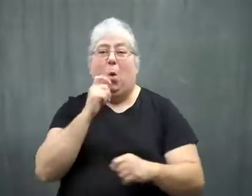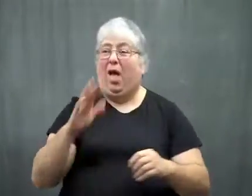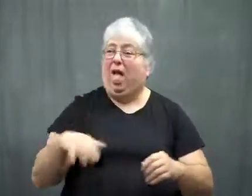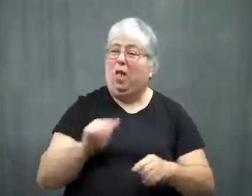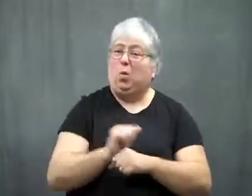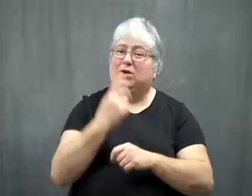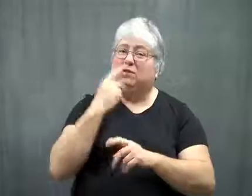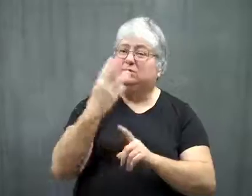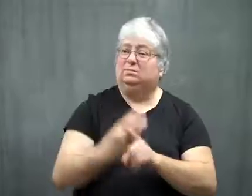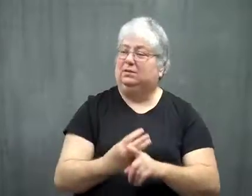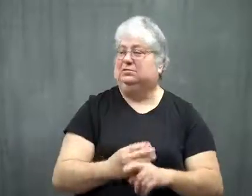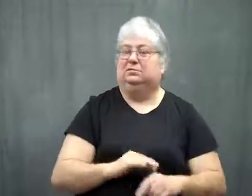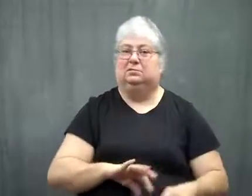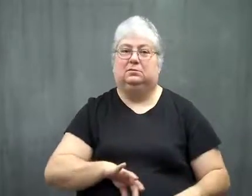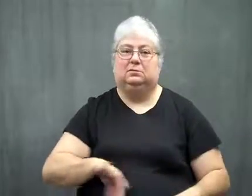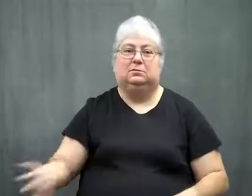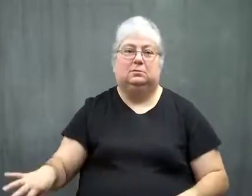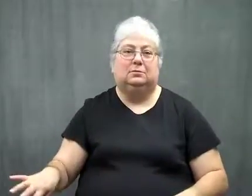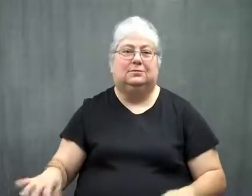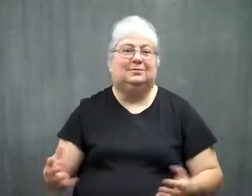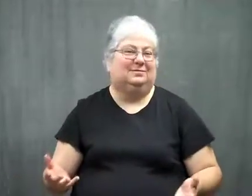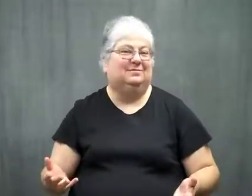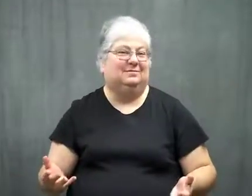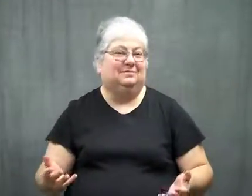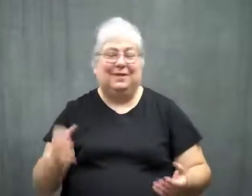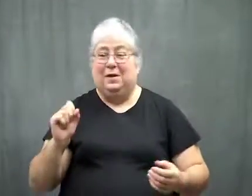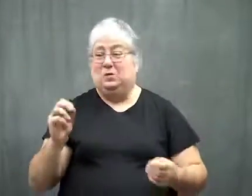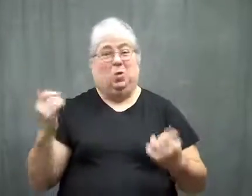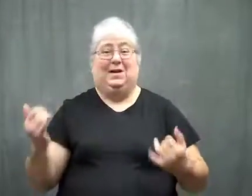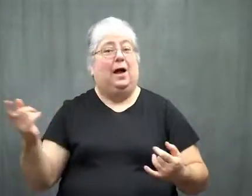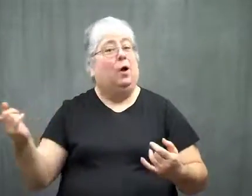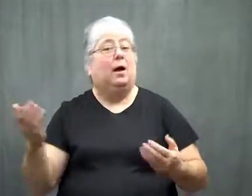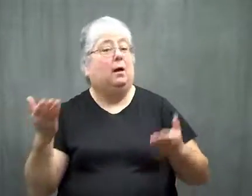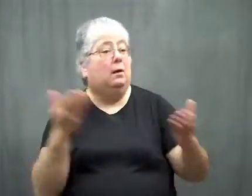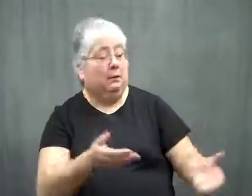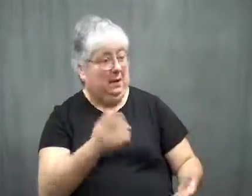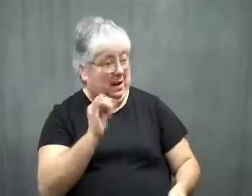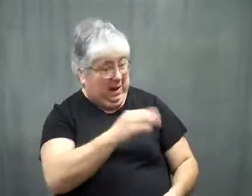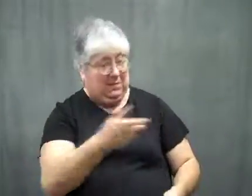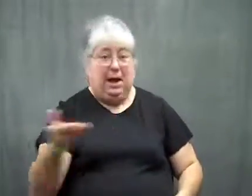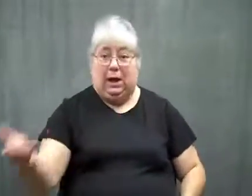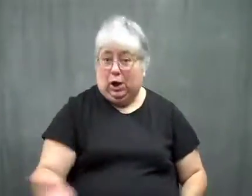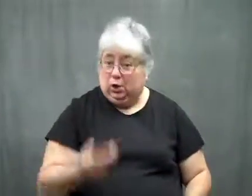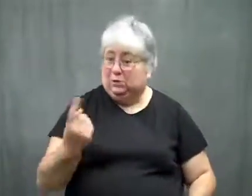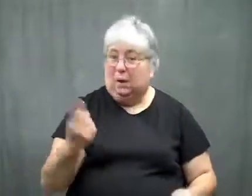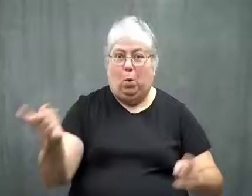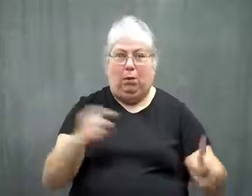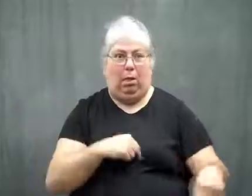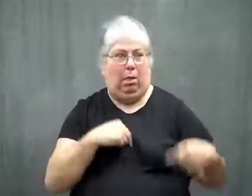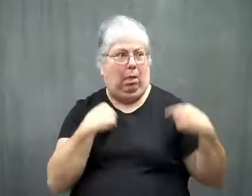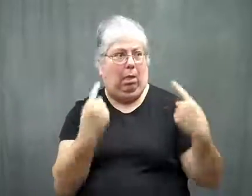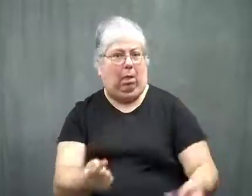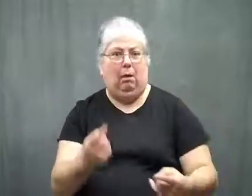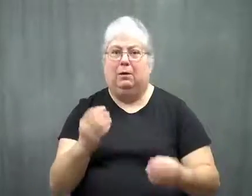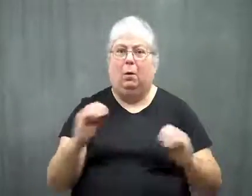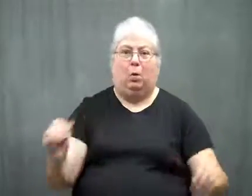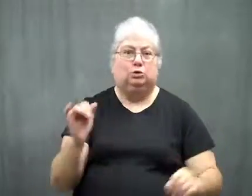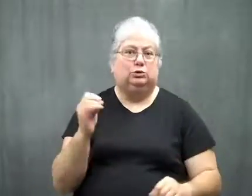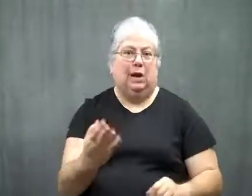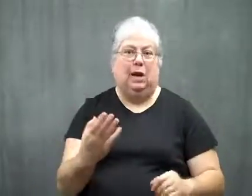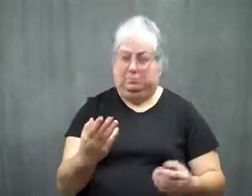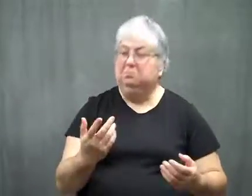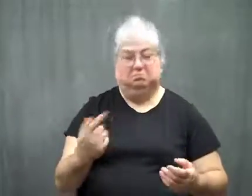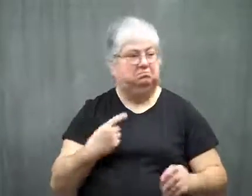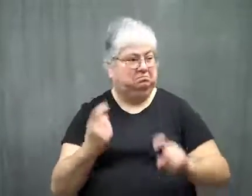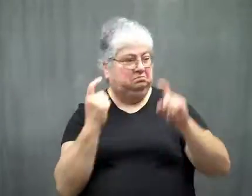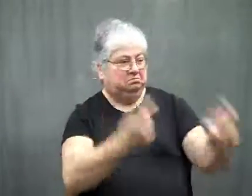People who have been unemployed for at least six months are shunted aside.